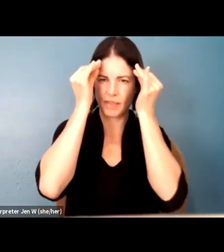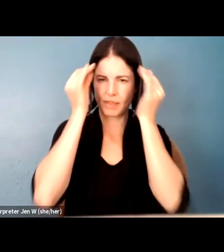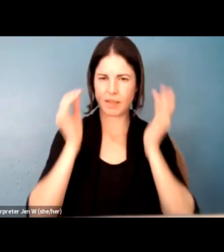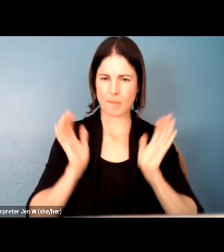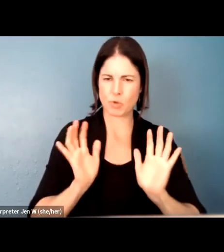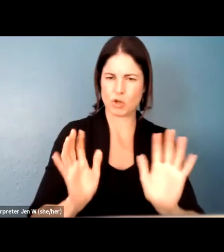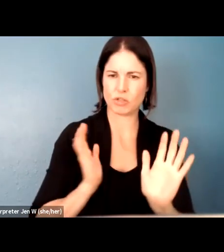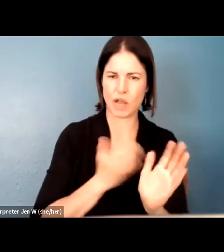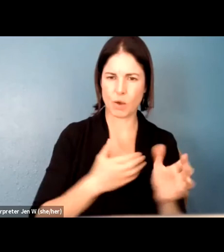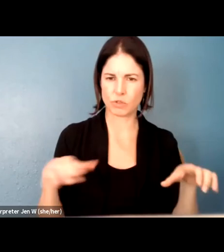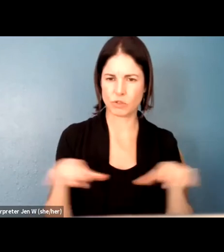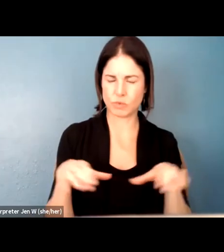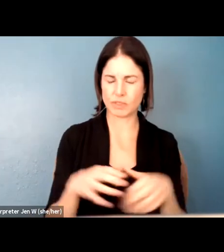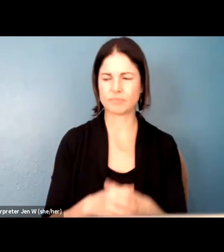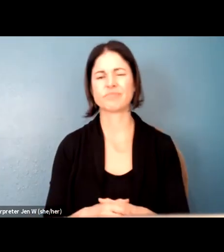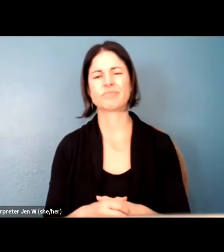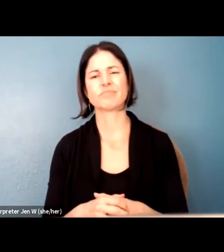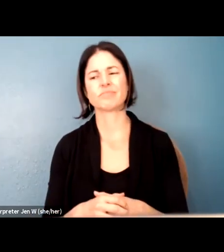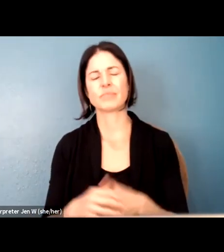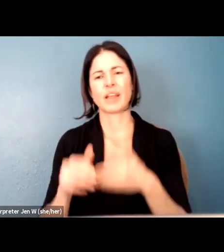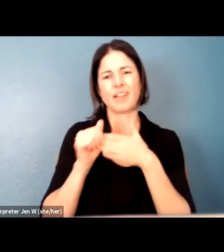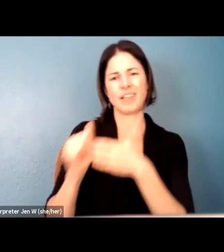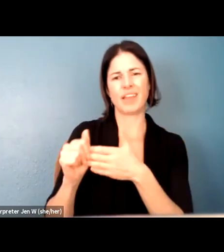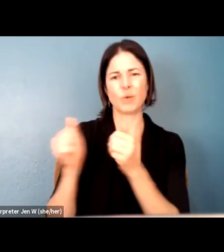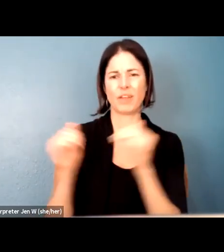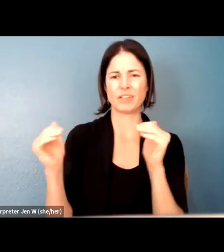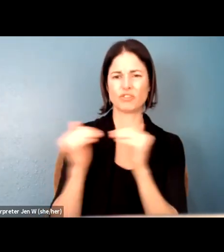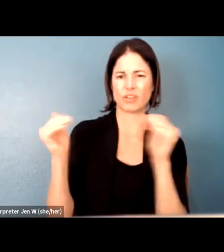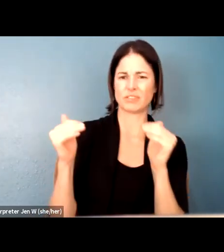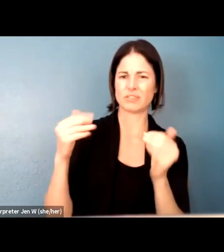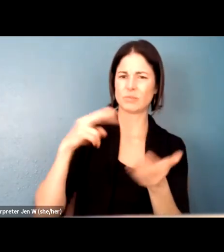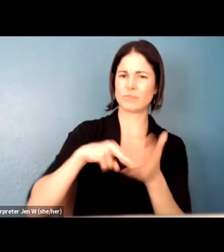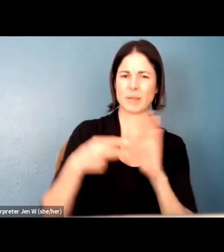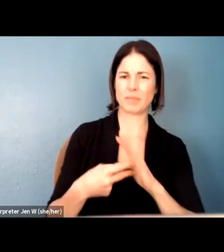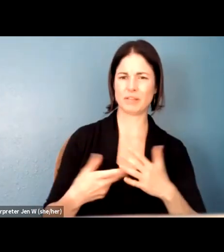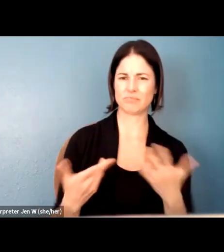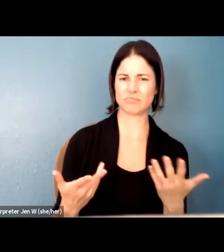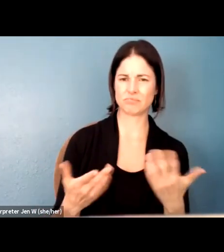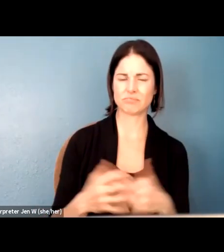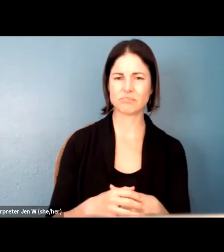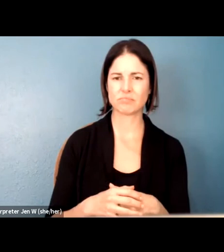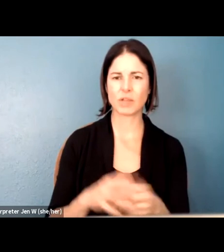what does it mean to lead with justice? To learn with justice